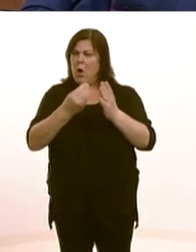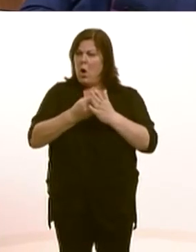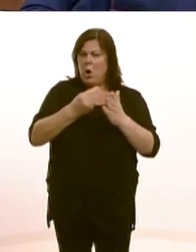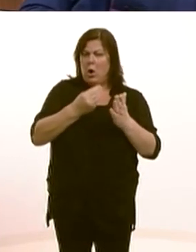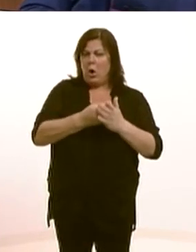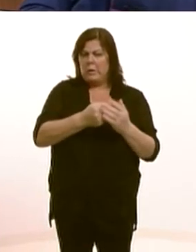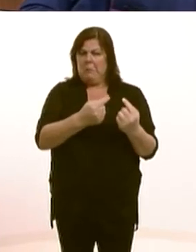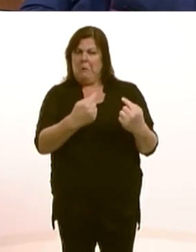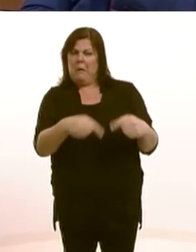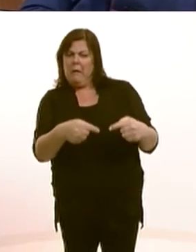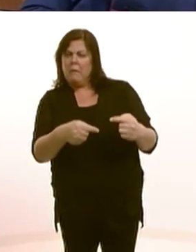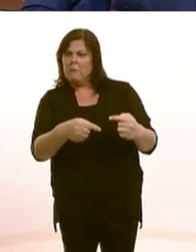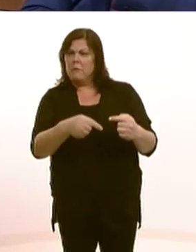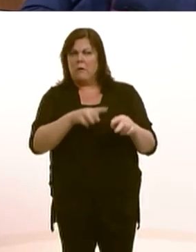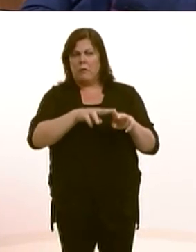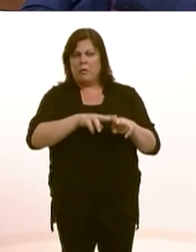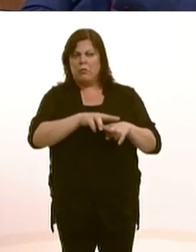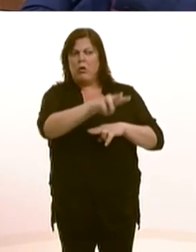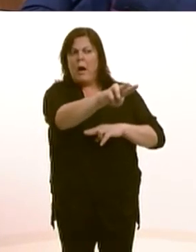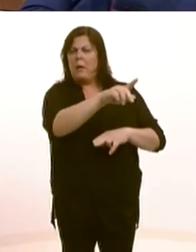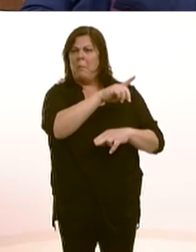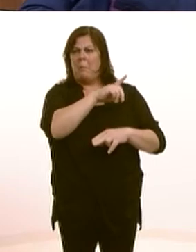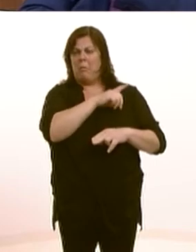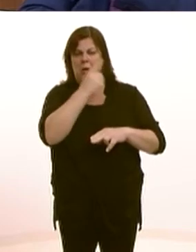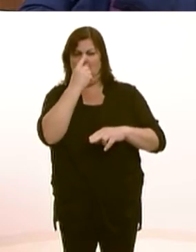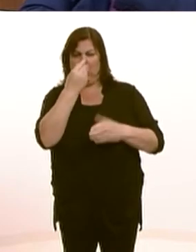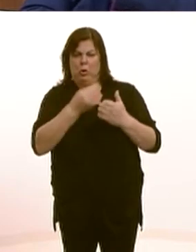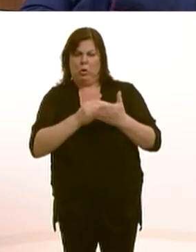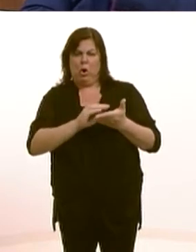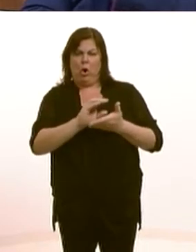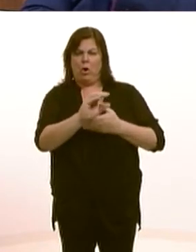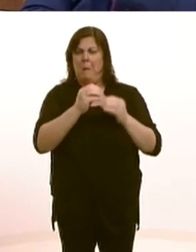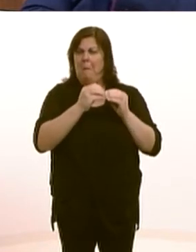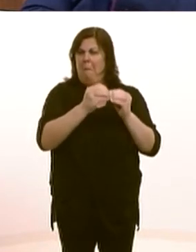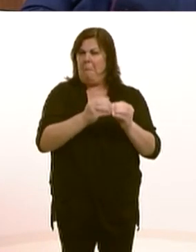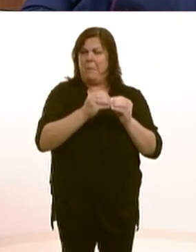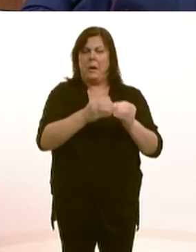Itís a substantial cost, running into the billions, and that work will need to be done